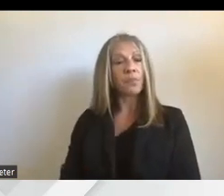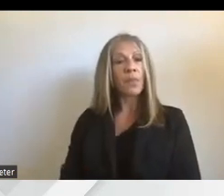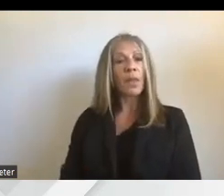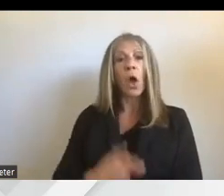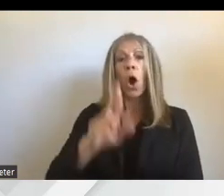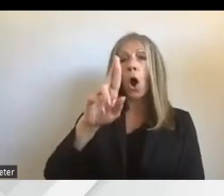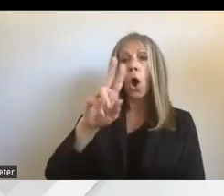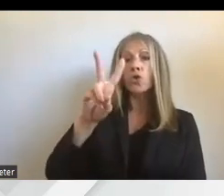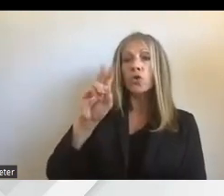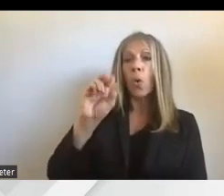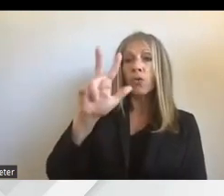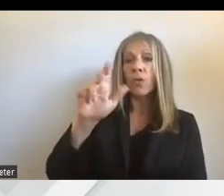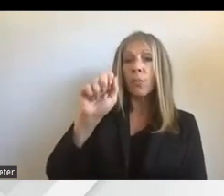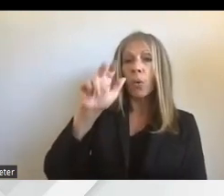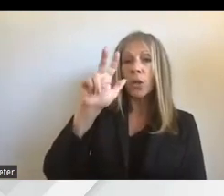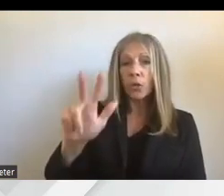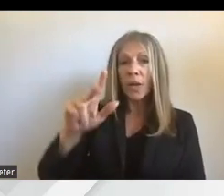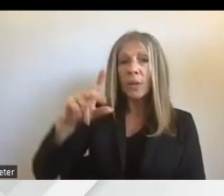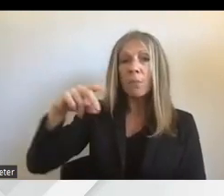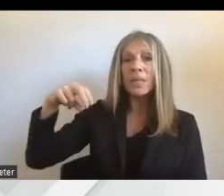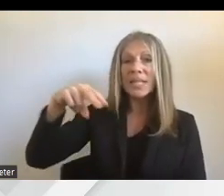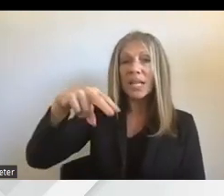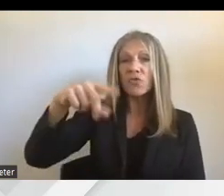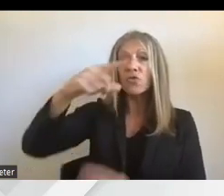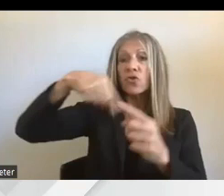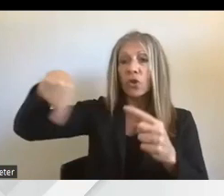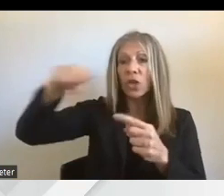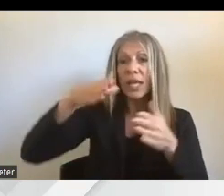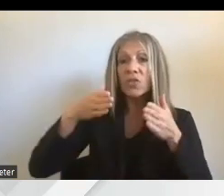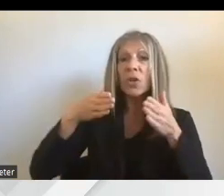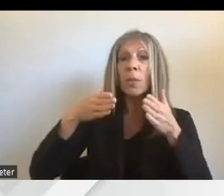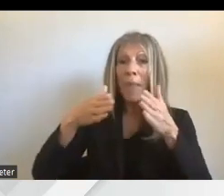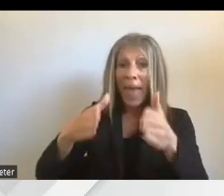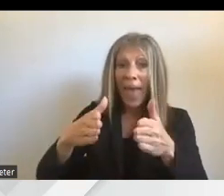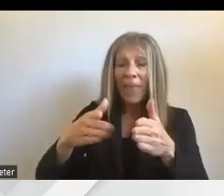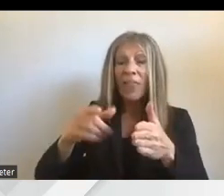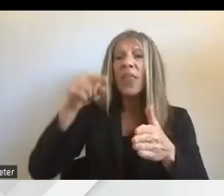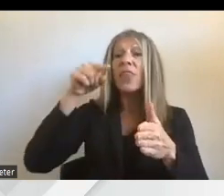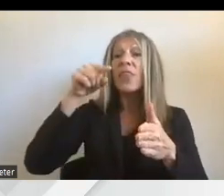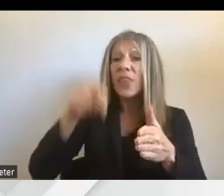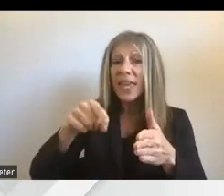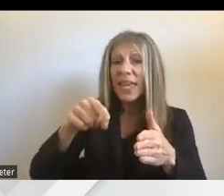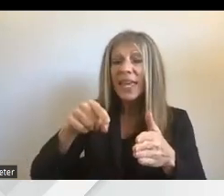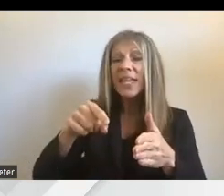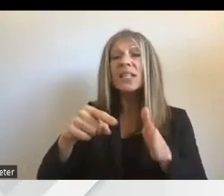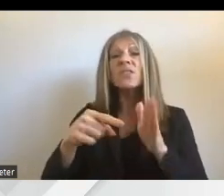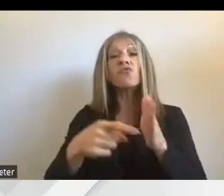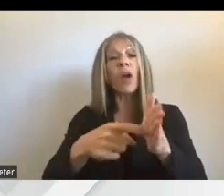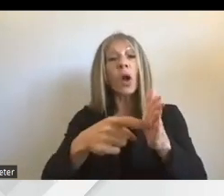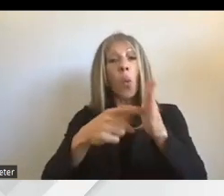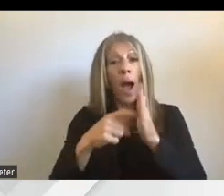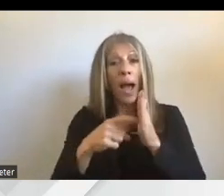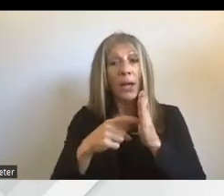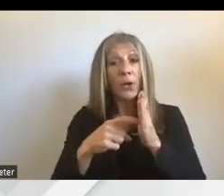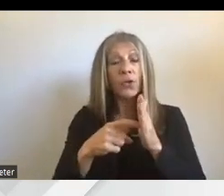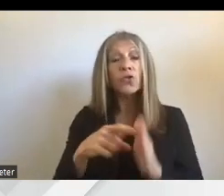R203.3 pedestrian circulation paths: this provision essentially requires that where